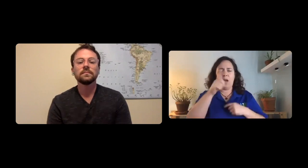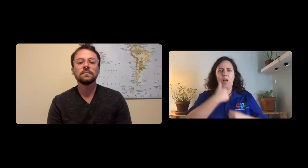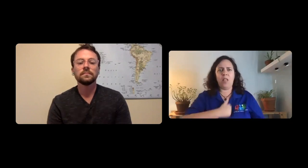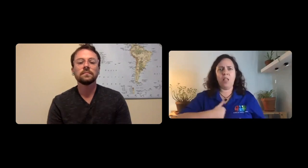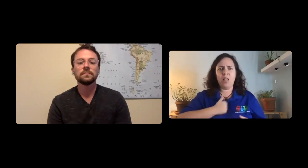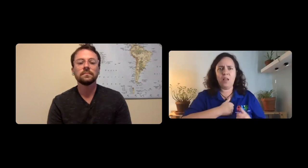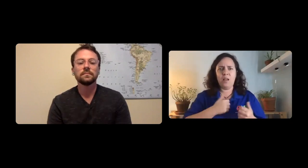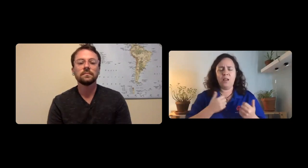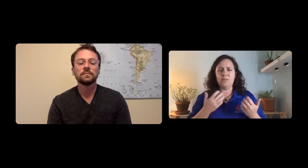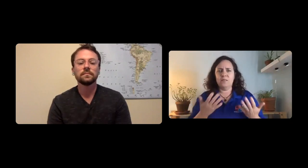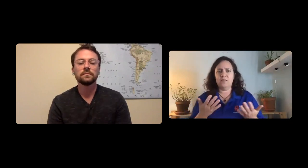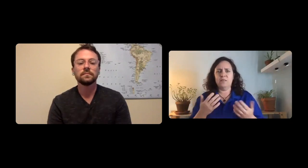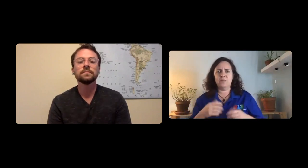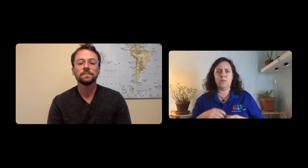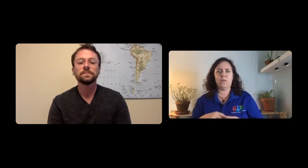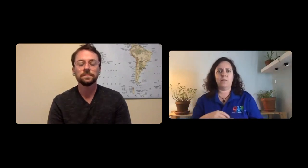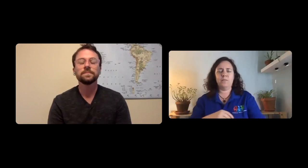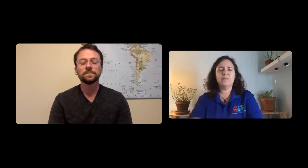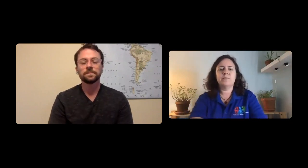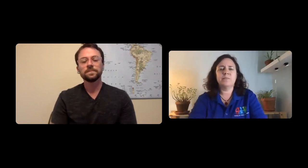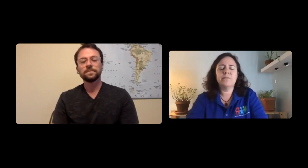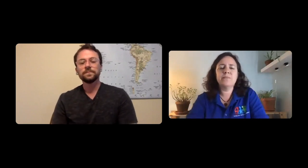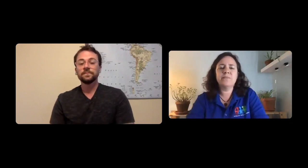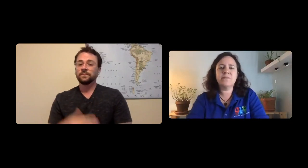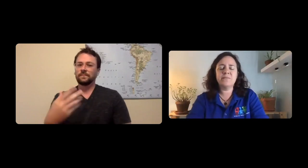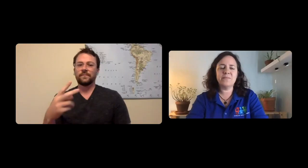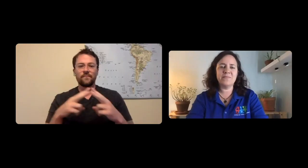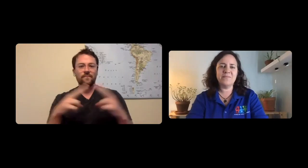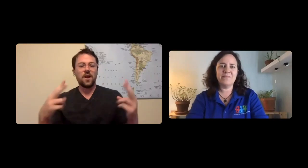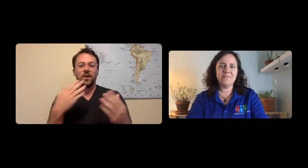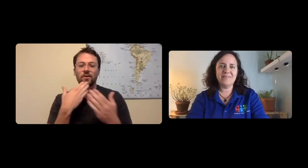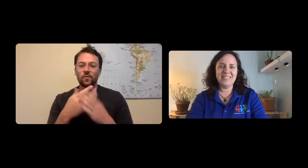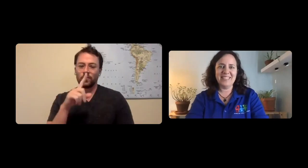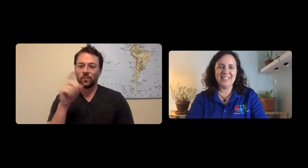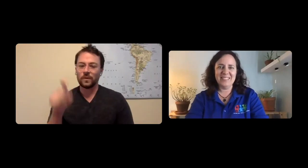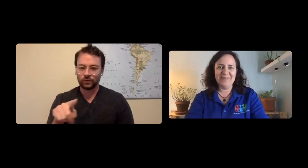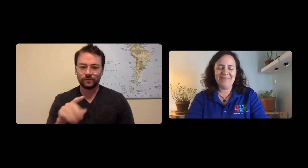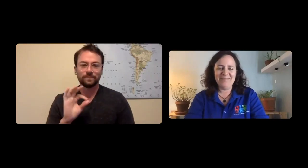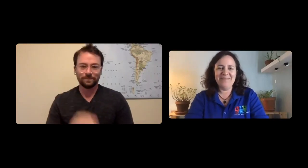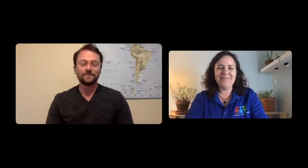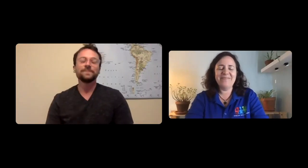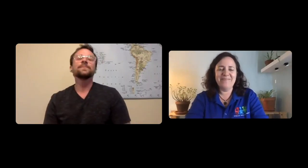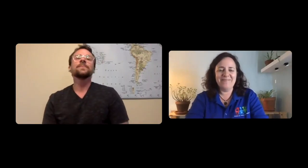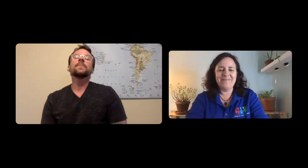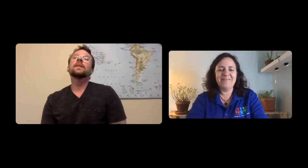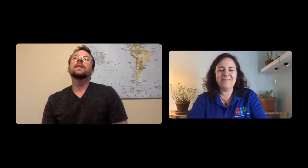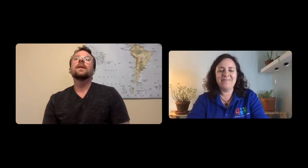And if a kid is going through a transition, what do you say to parents?